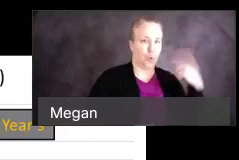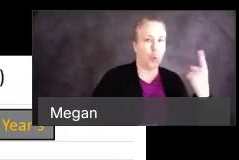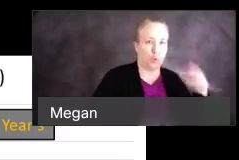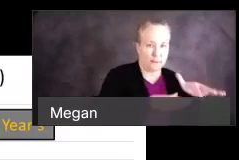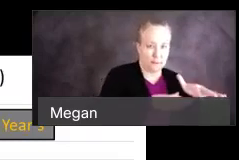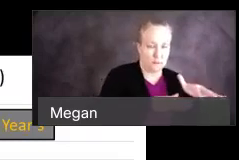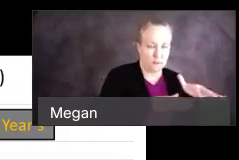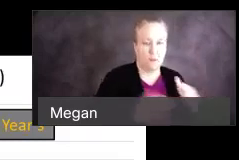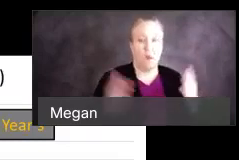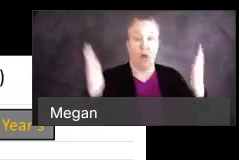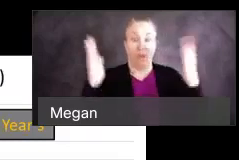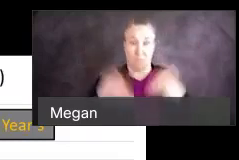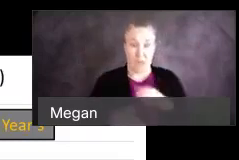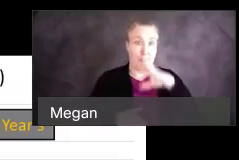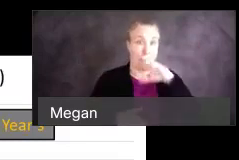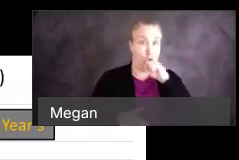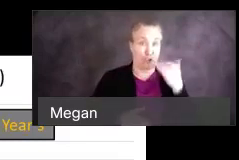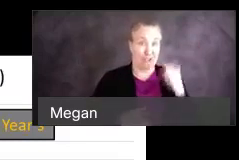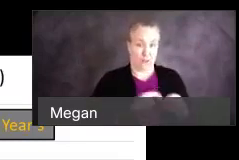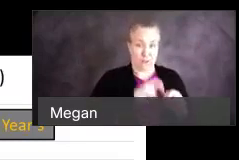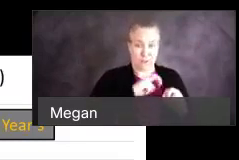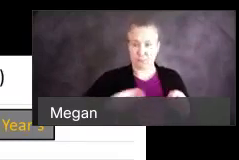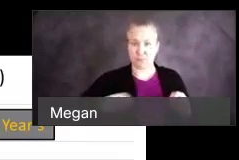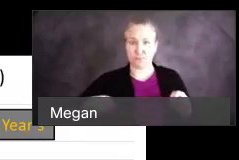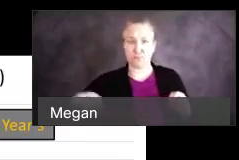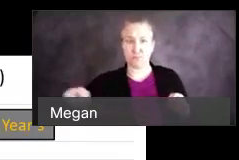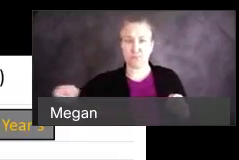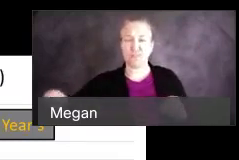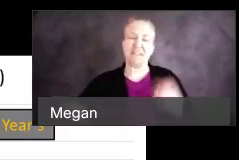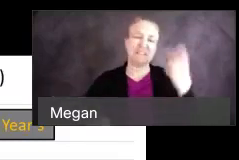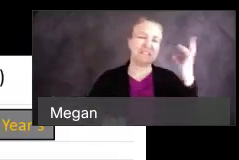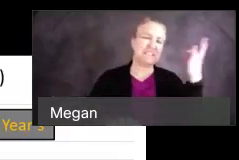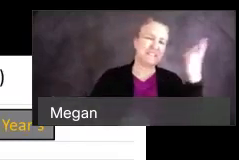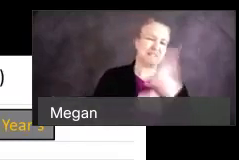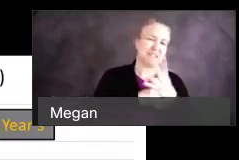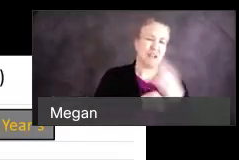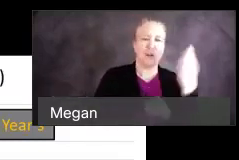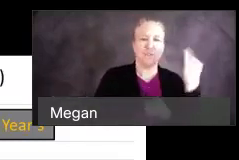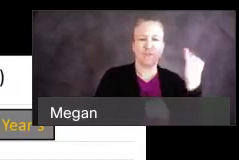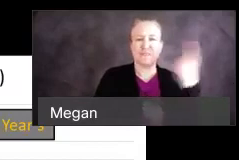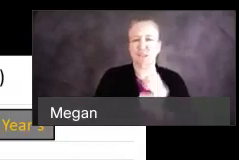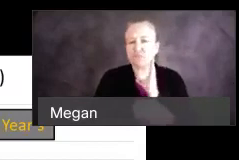the bottom, the orange and the yellow are the 7 day and 14 day average of long term care facilities.